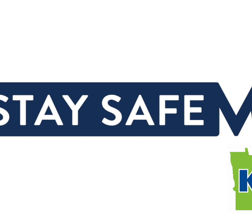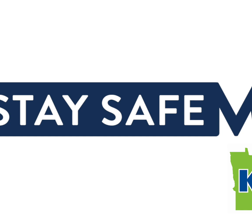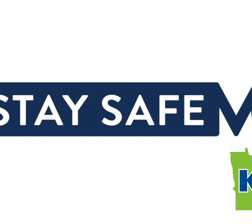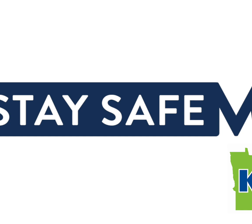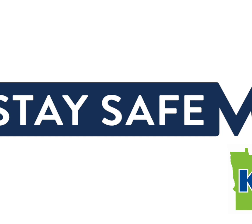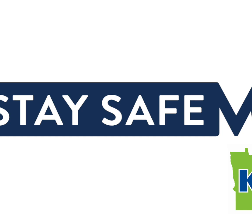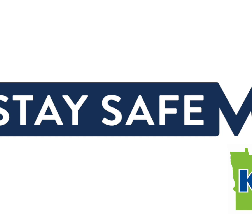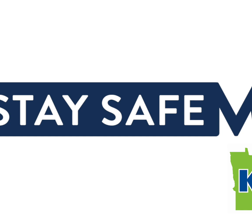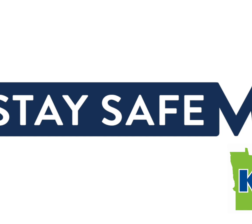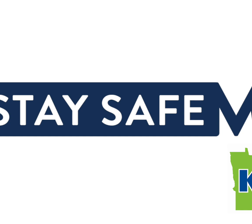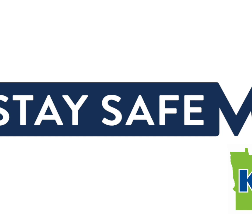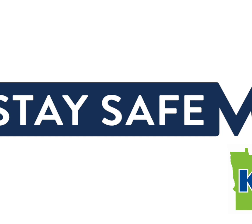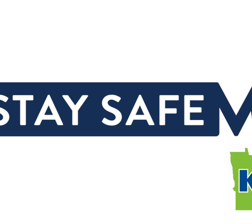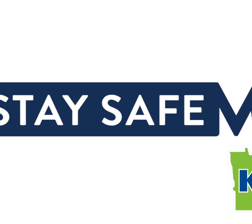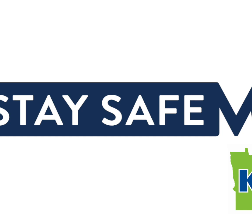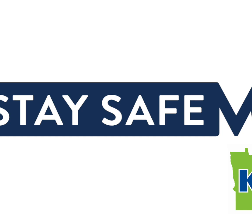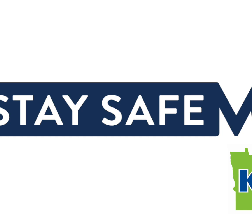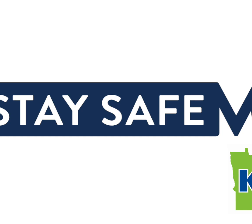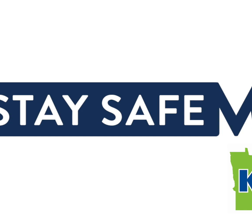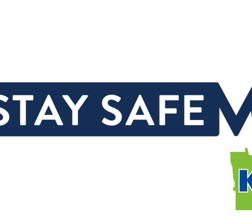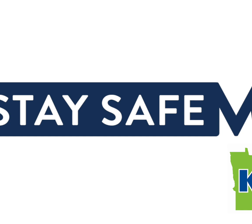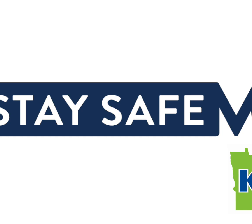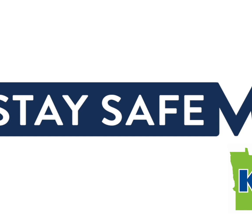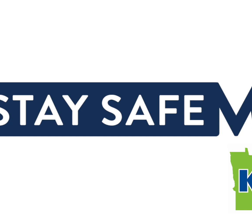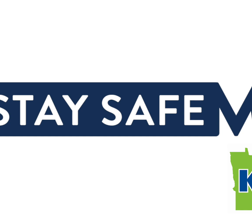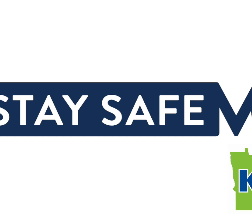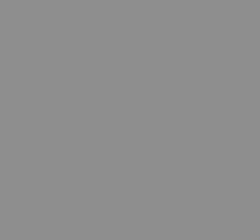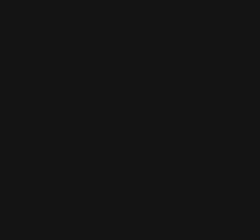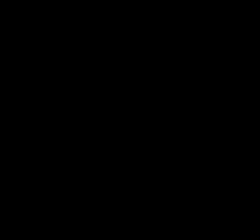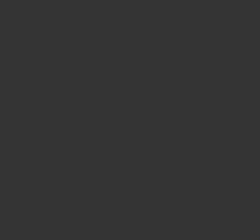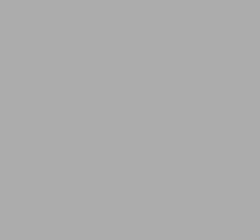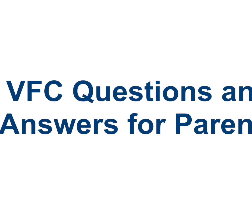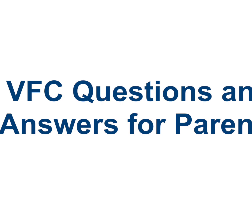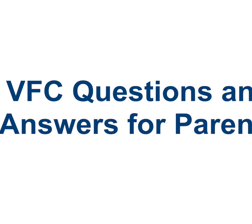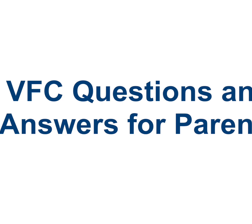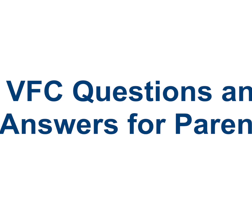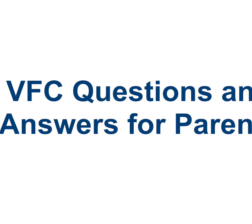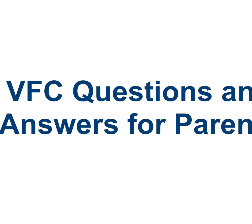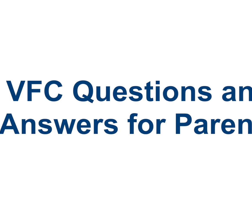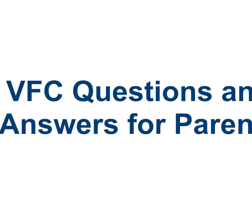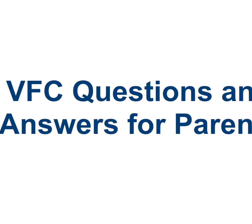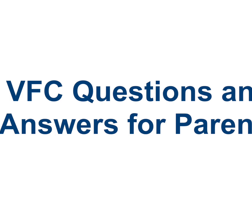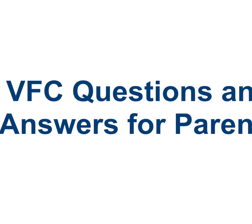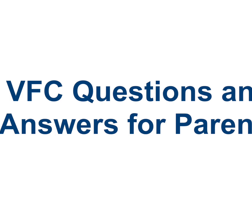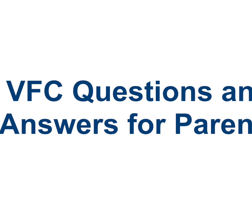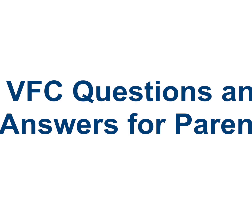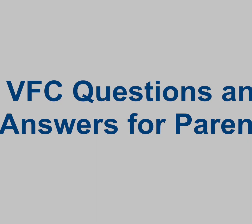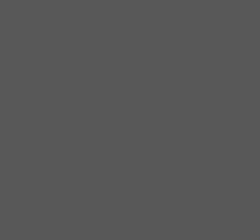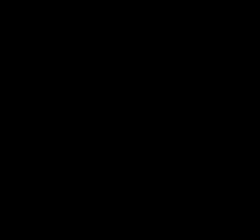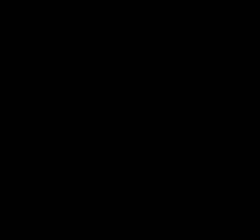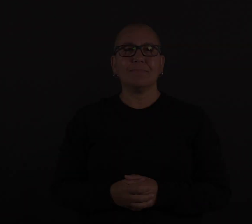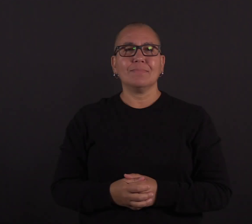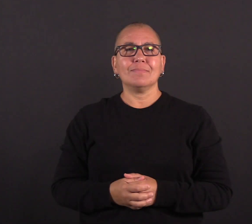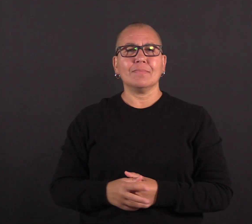VFC Questions and Answers for Parents Q: Which children are eligible? • Uninsured: A child who has no health insurance coverage •